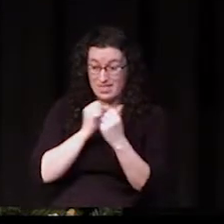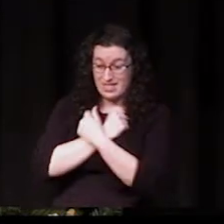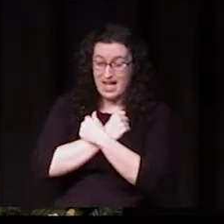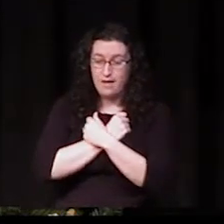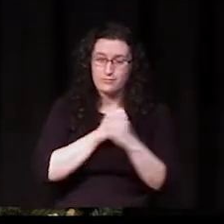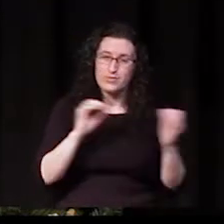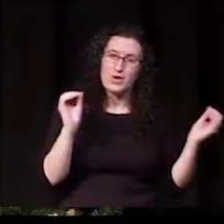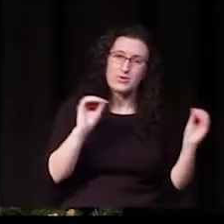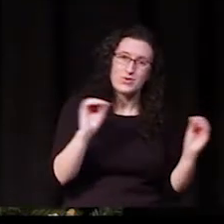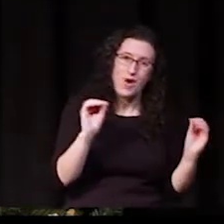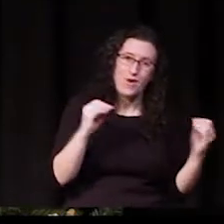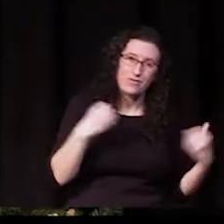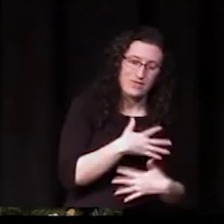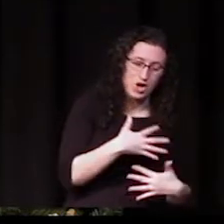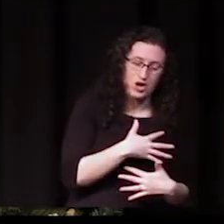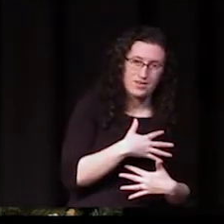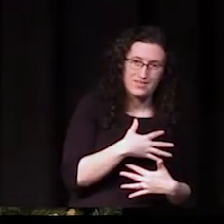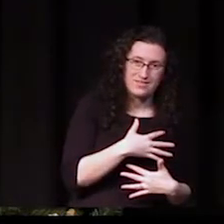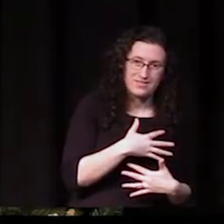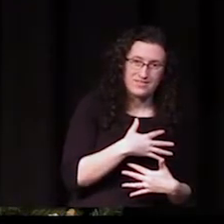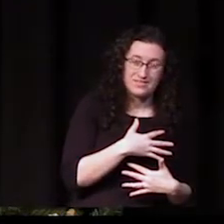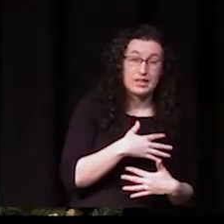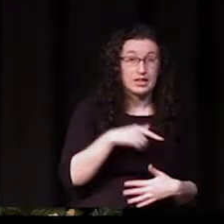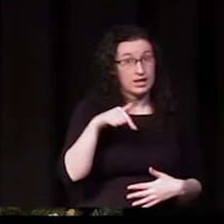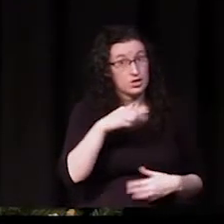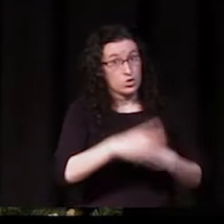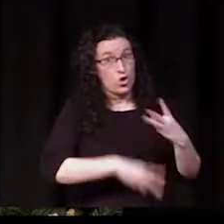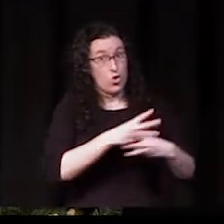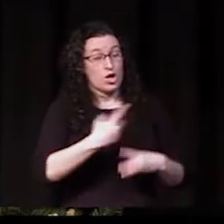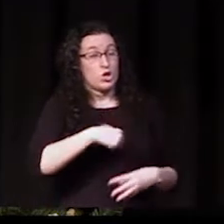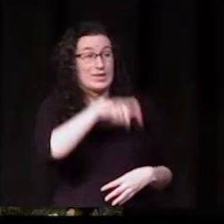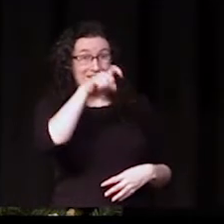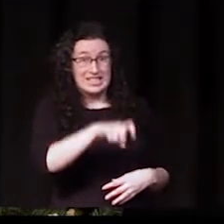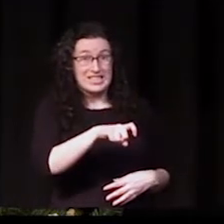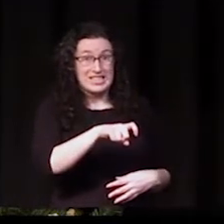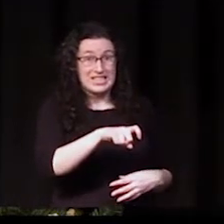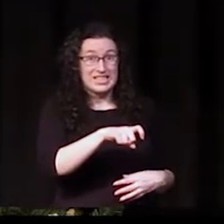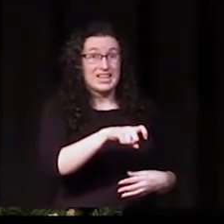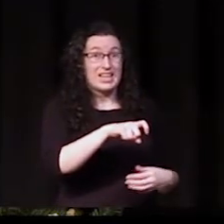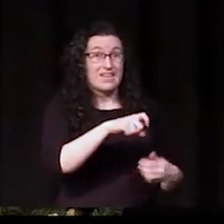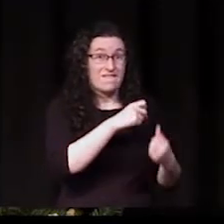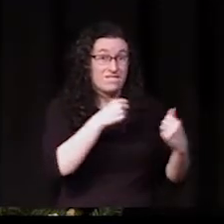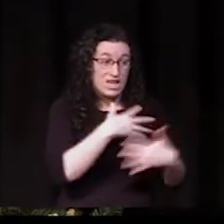And friends, there's something that we need a lot less of in this world right now, and it's fear. We've had enough fear.